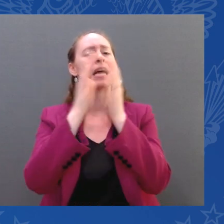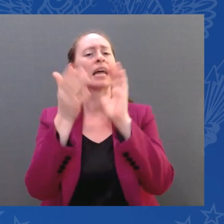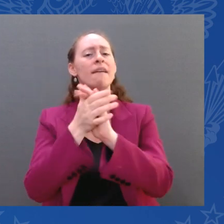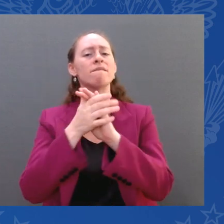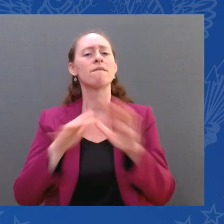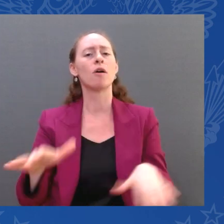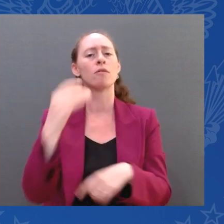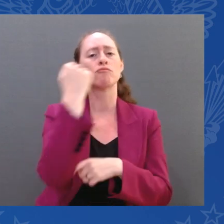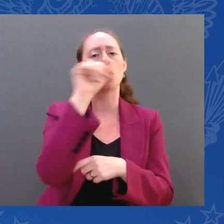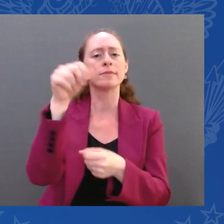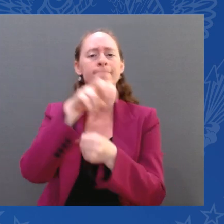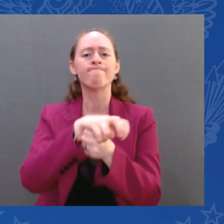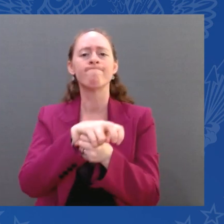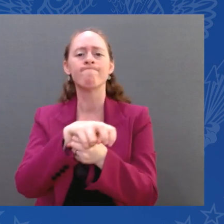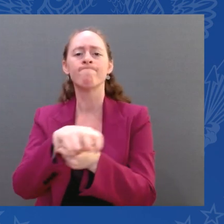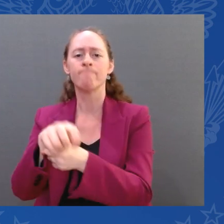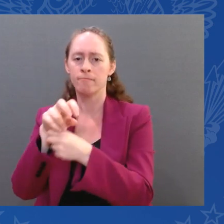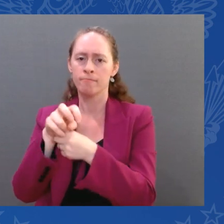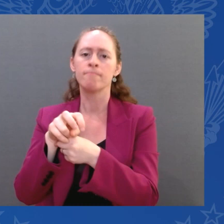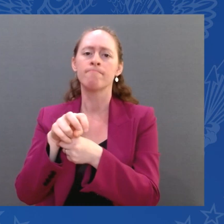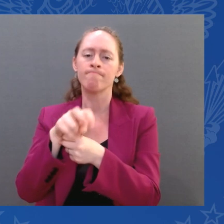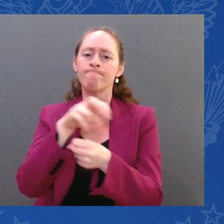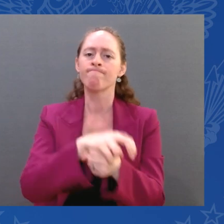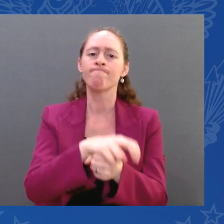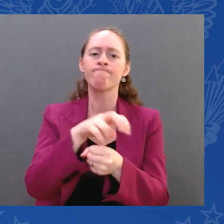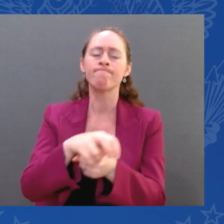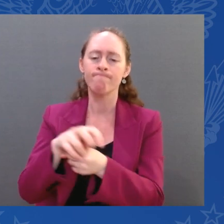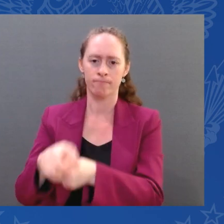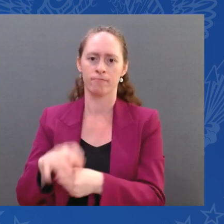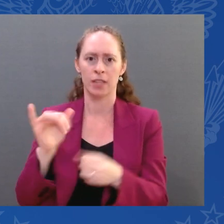her activism echoes the call of freedom around the world today.